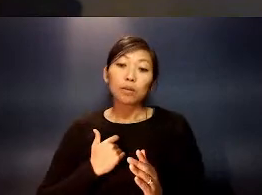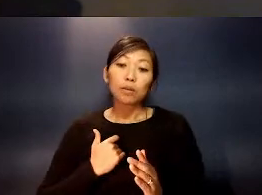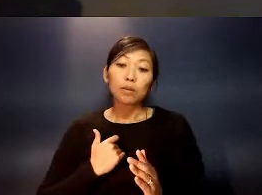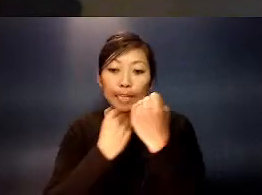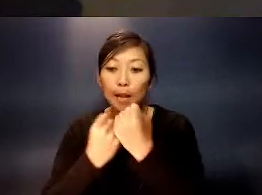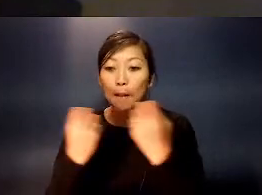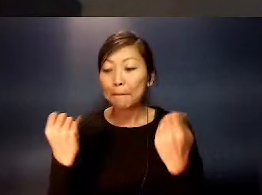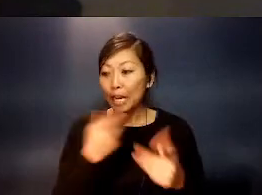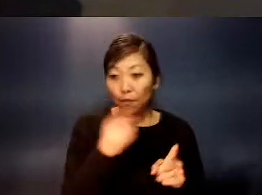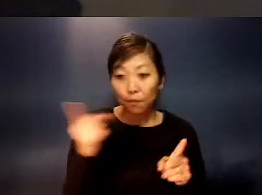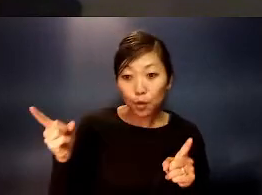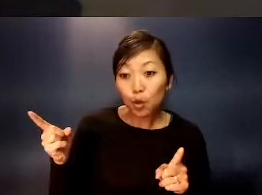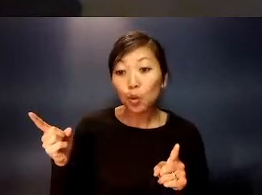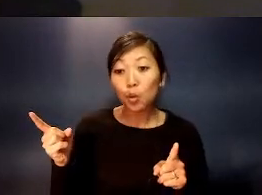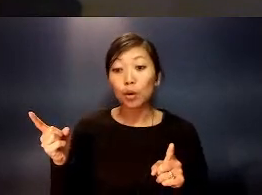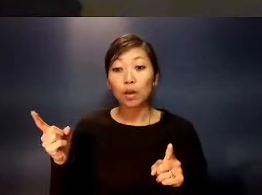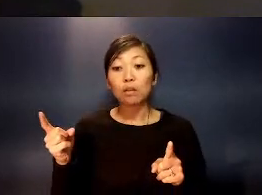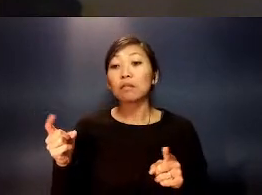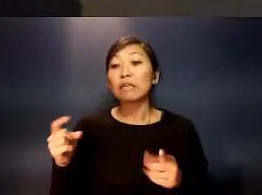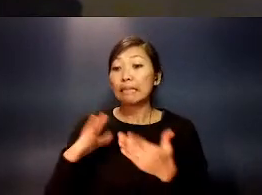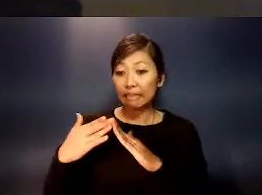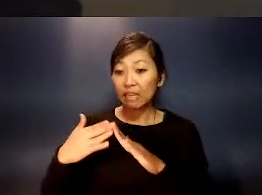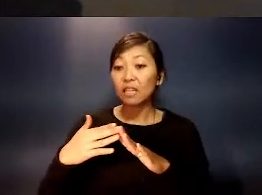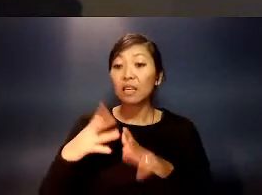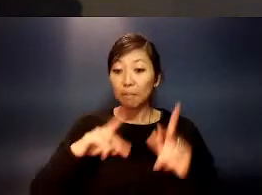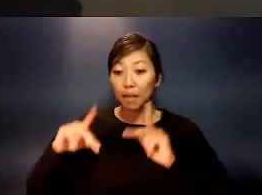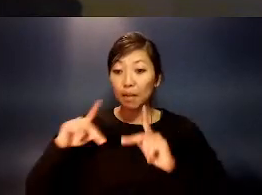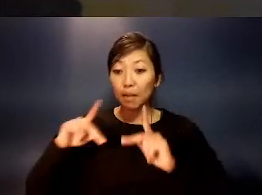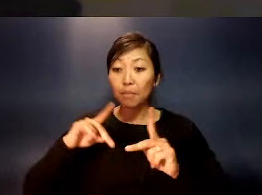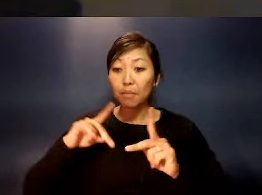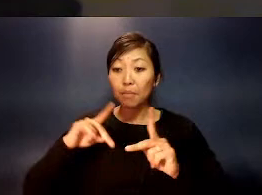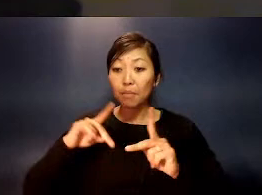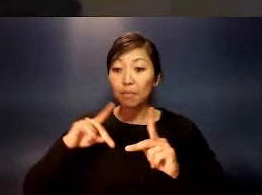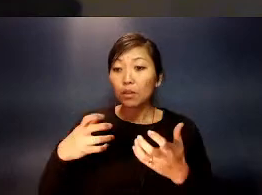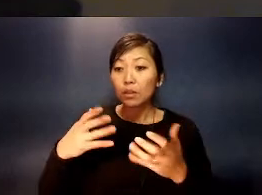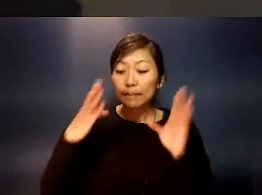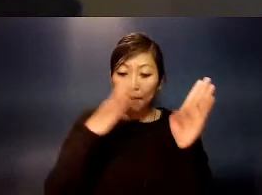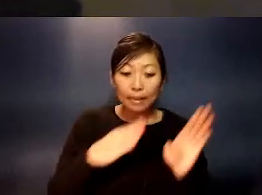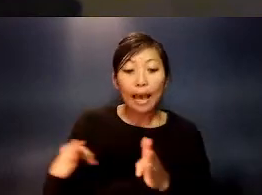AND AS WE SAW EVEN IN OUR BUDGET MARKUP MEETING WHEN PEOPLE SAID THEY AGREED, WE HAD TO FIGHT FOR EVERY